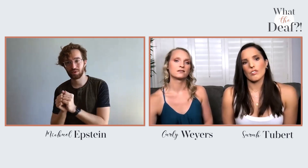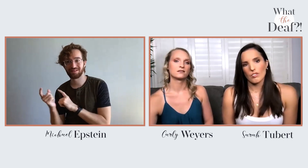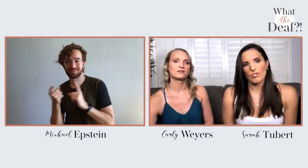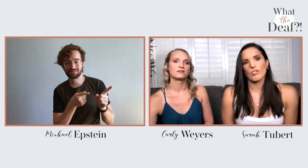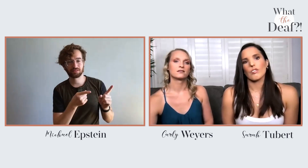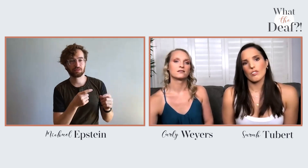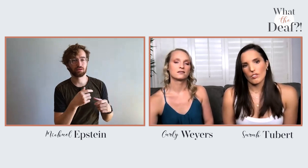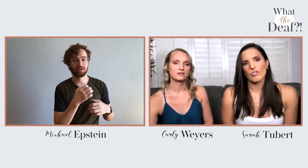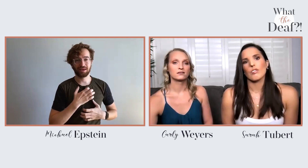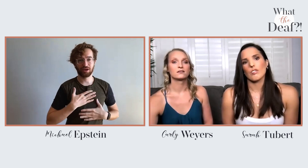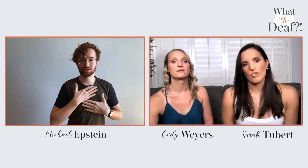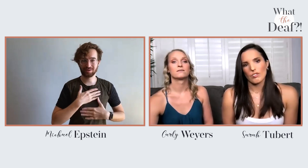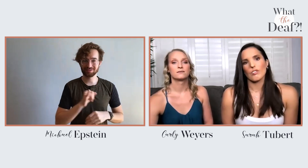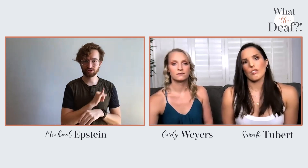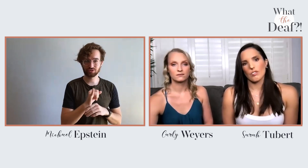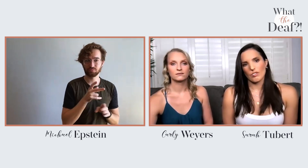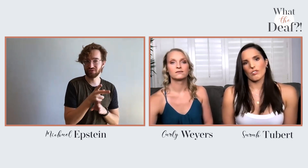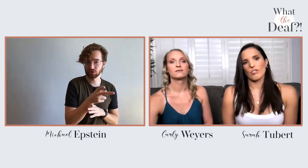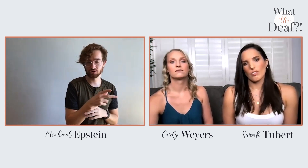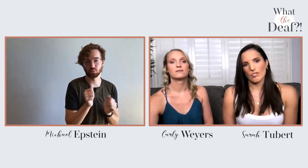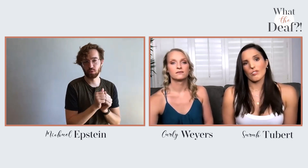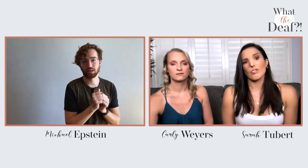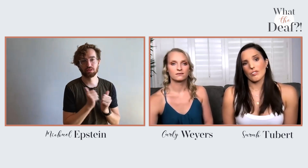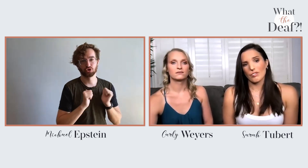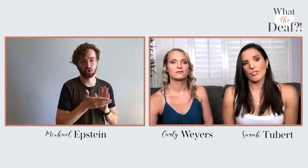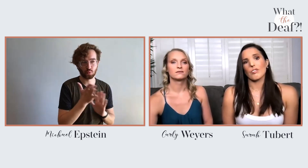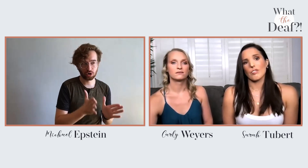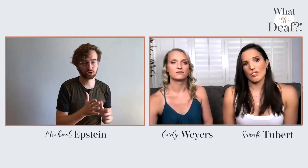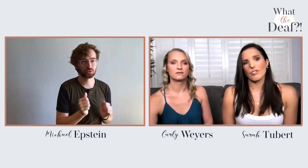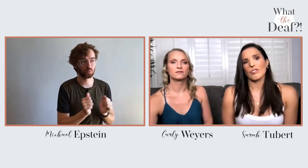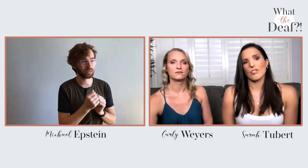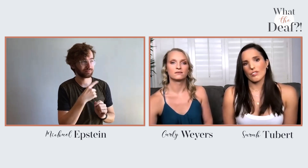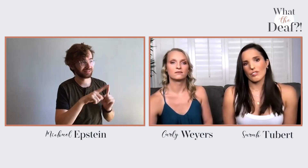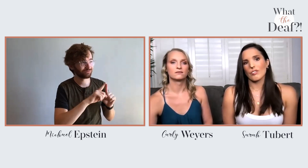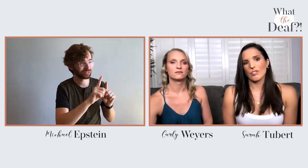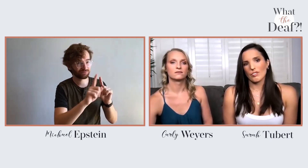with the entertainment industry. Professionals, like show runners, people with different jobs